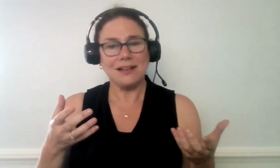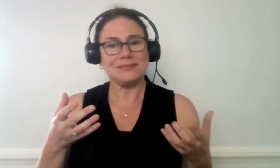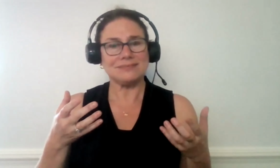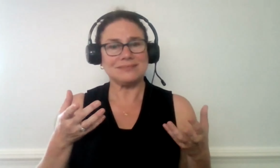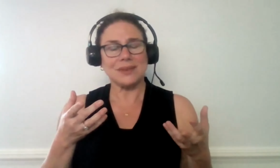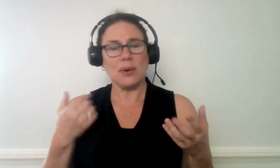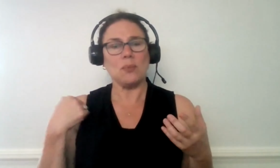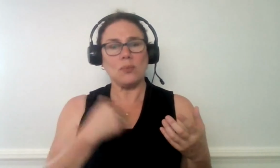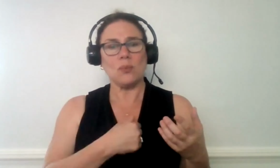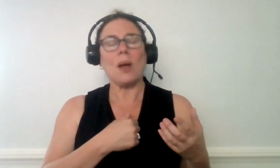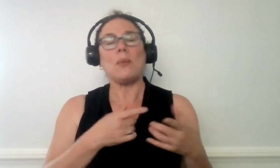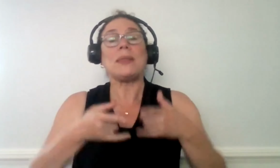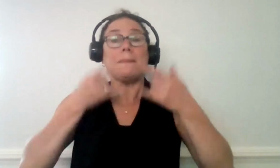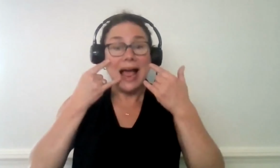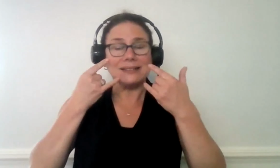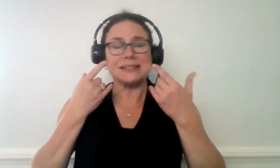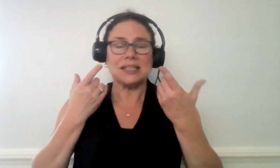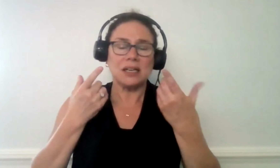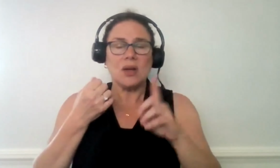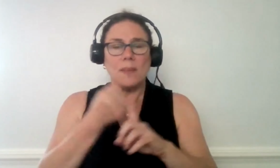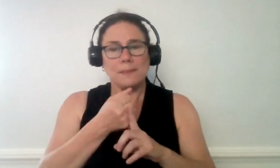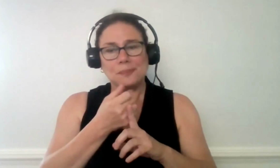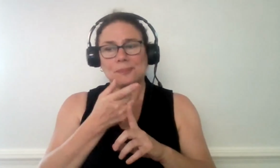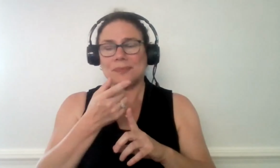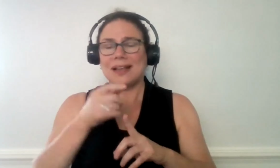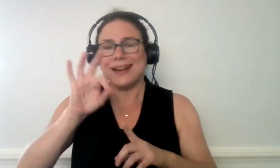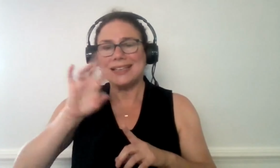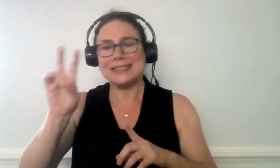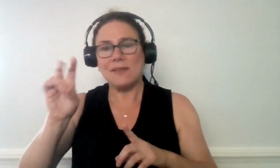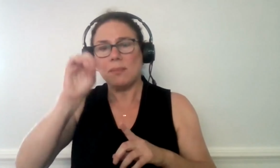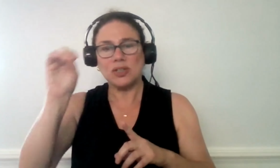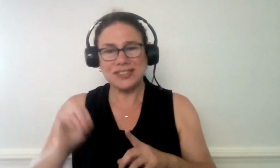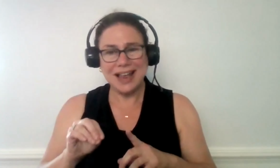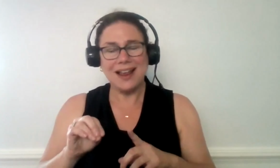But with masks, we're hitting about 97% accuracy.